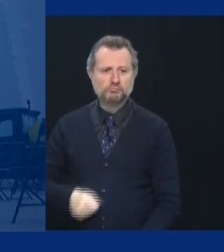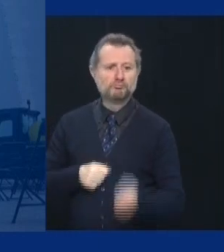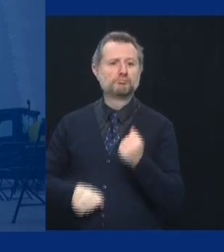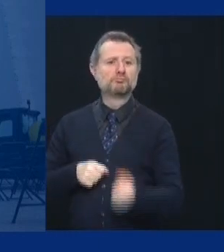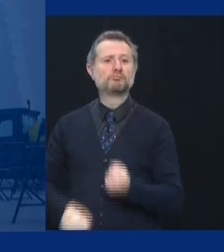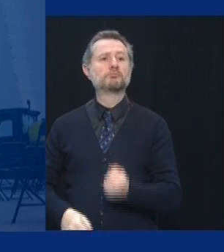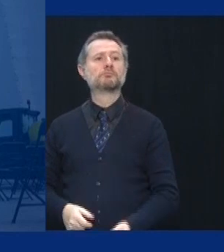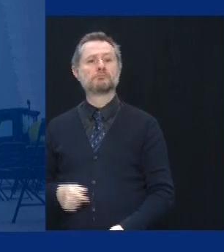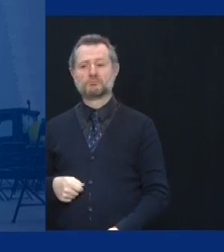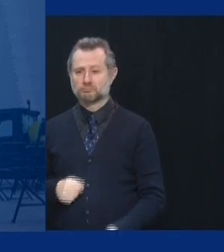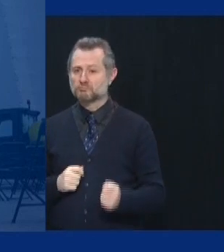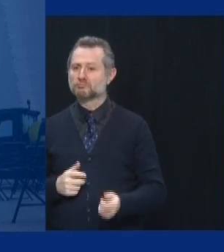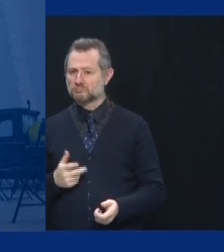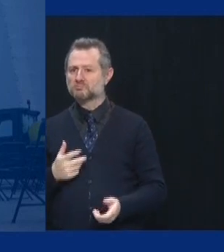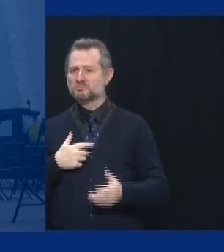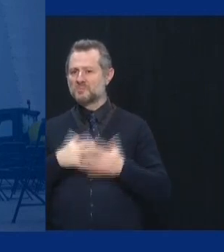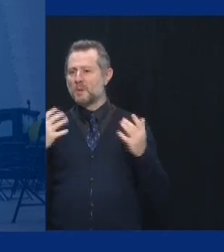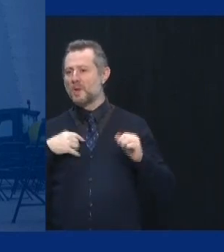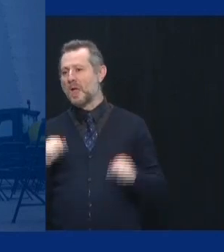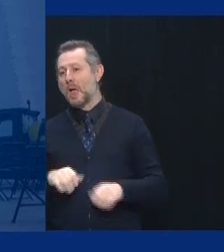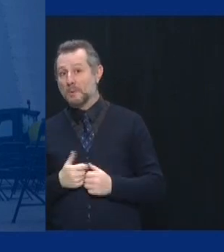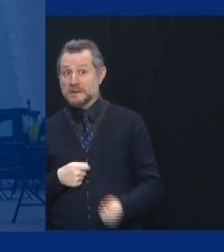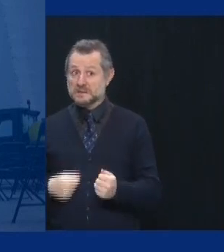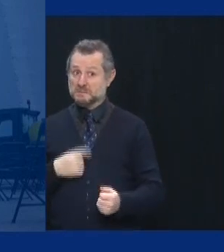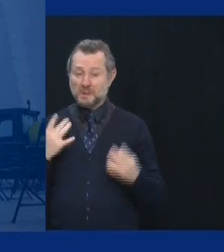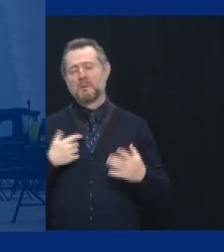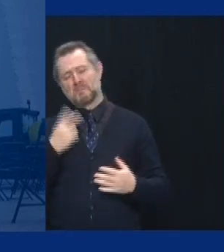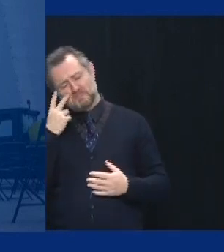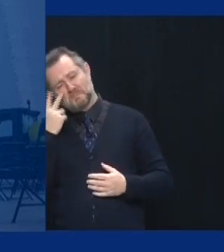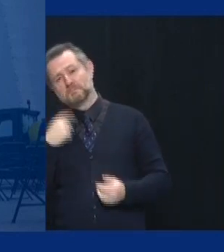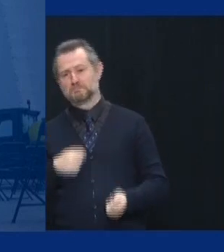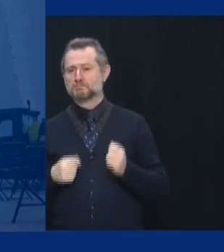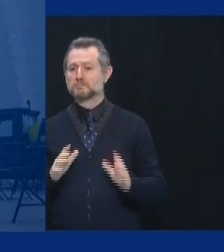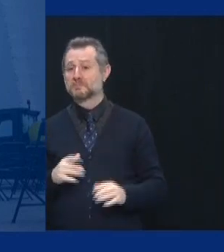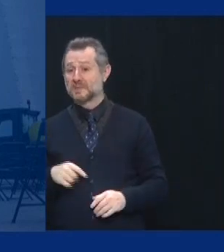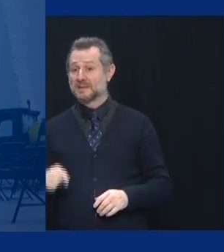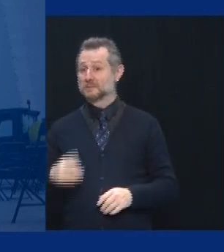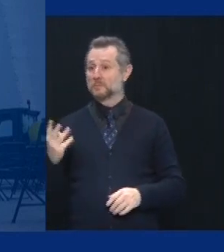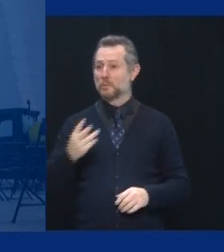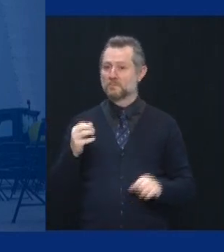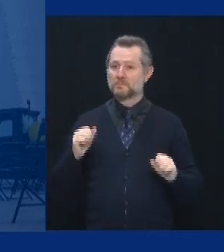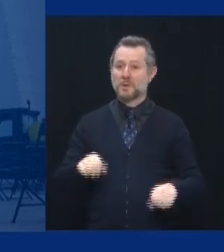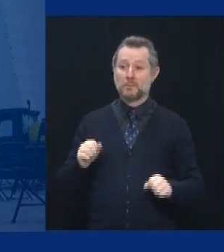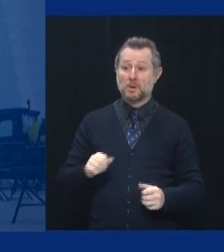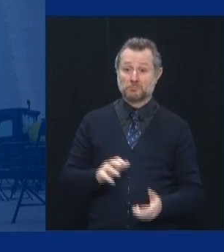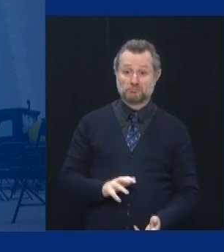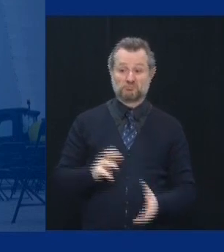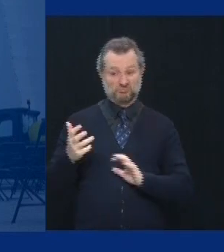SHOVEL SEVEN FEET OF SNOW IN BUFFALO, I GO SHOVEL SEVEN FEET OF SNOW IN BUFFALO, OR AS MUCH